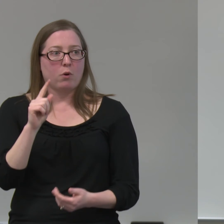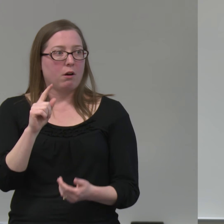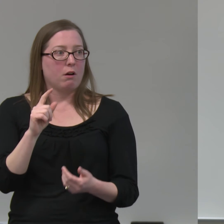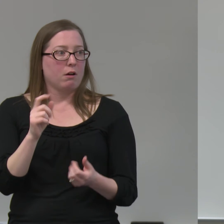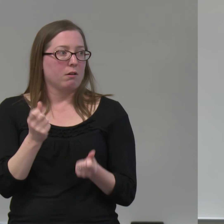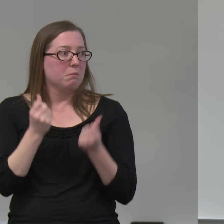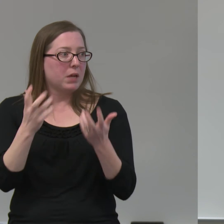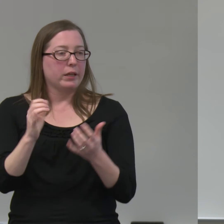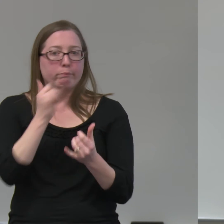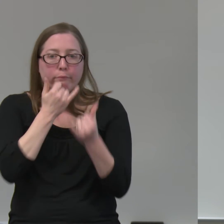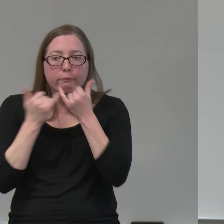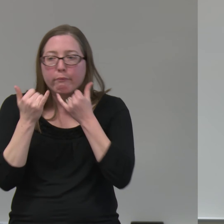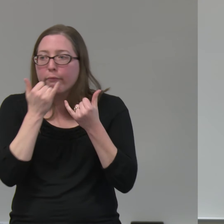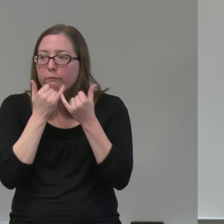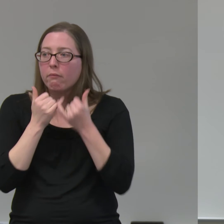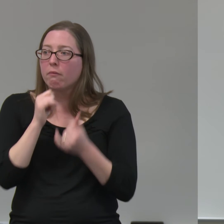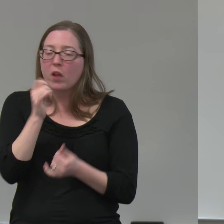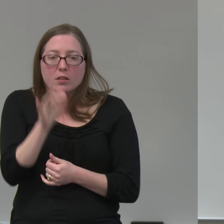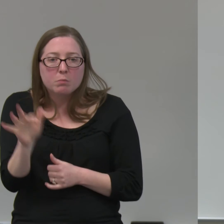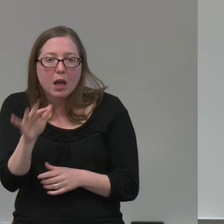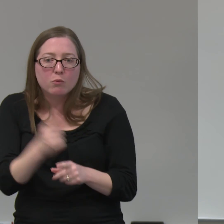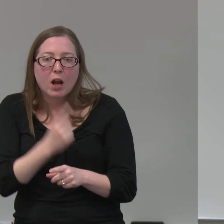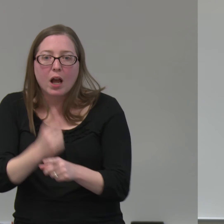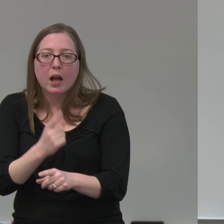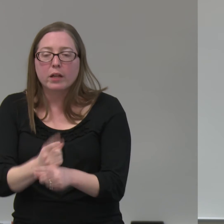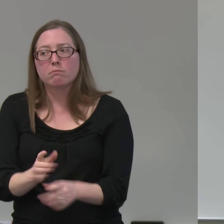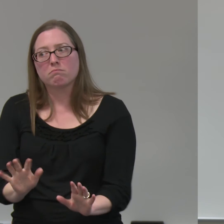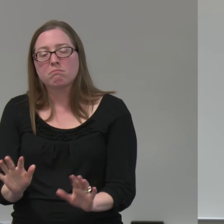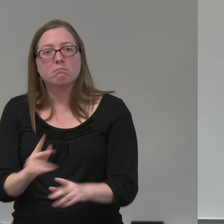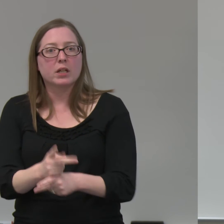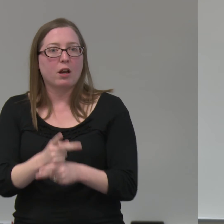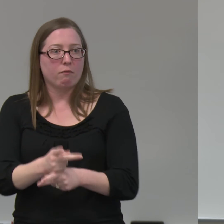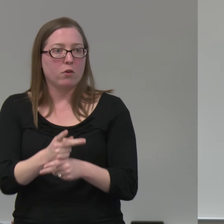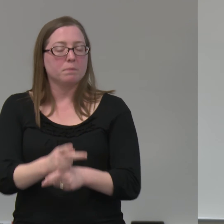It is not a good idea, right, OK...